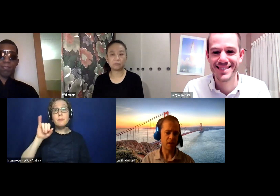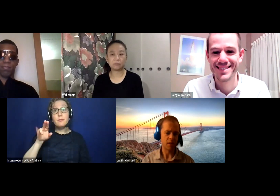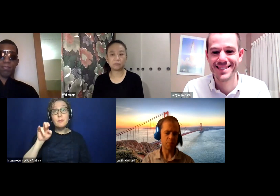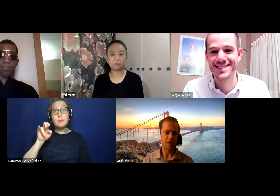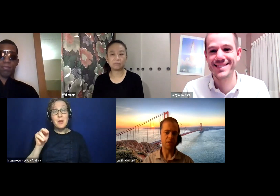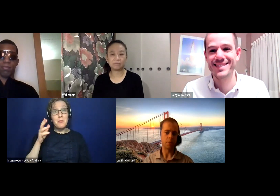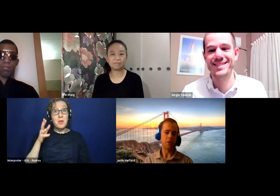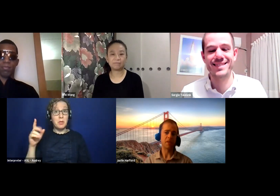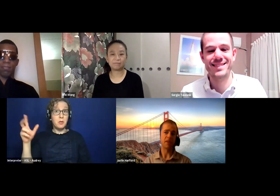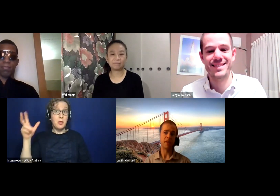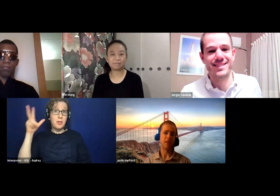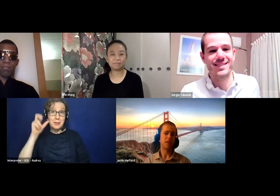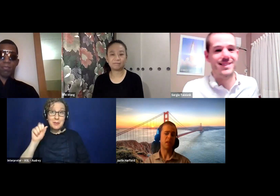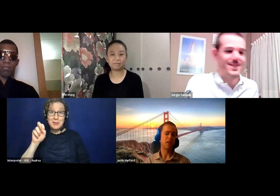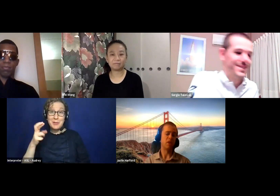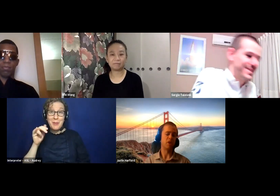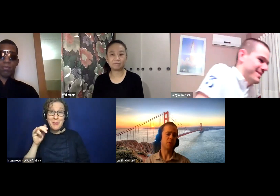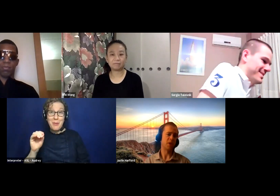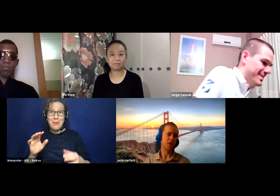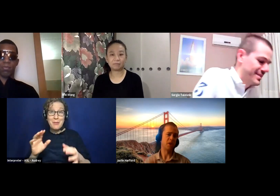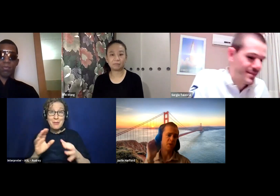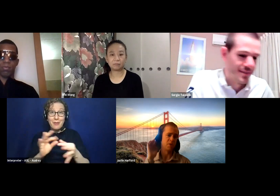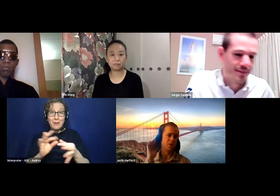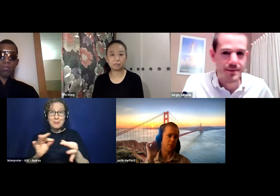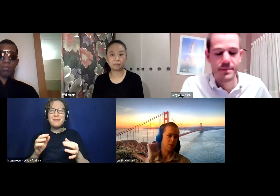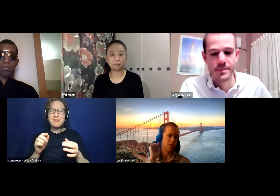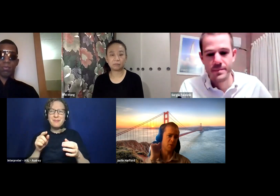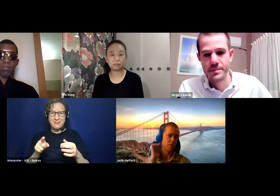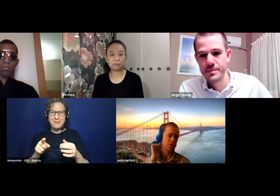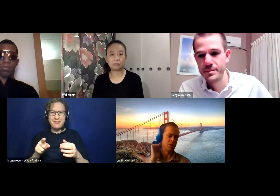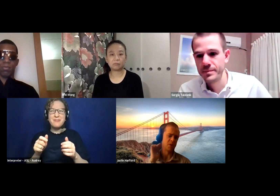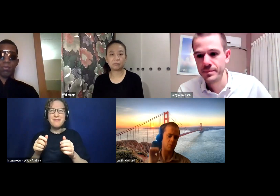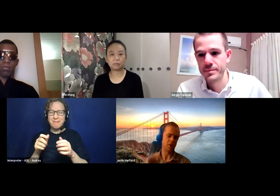he's with the large percentage of students that we've known who have chosen to bring